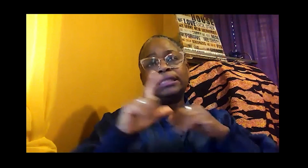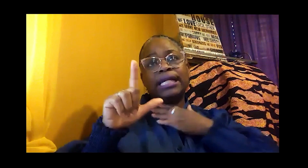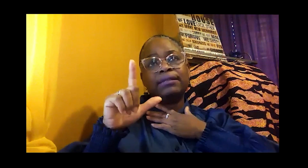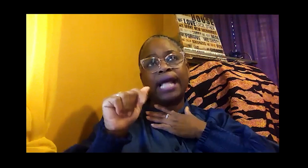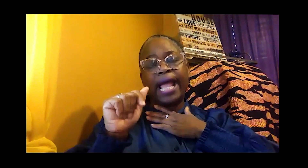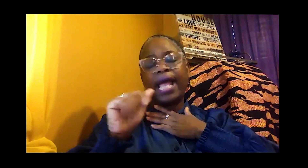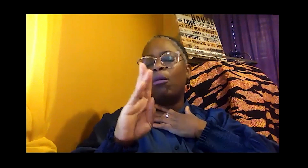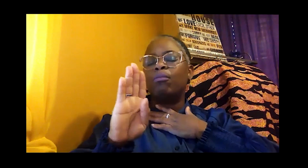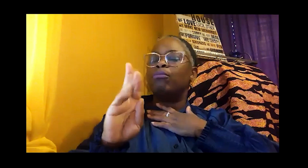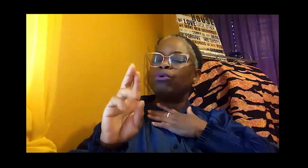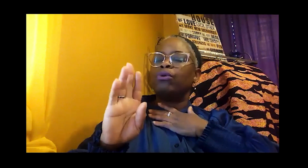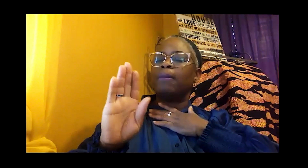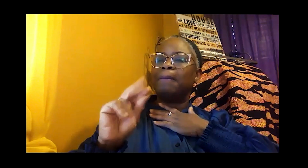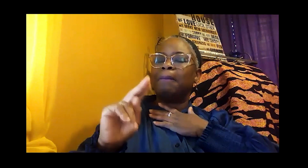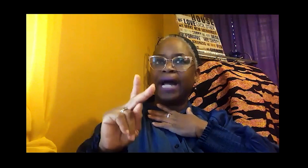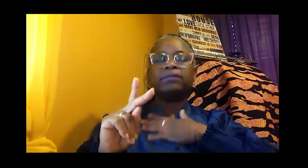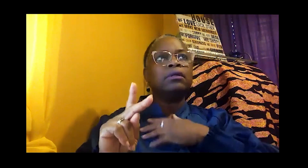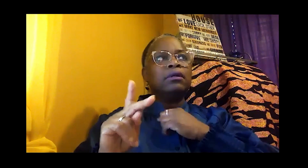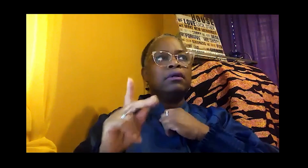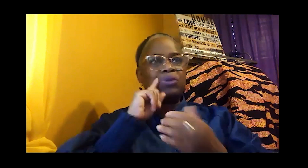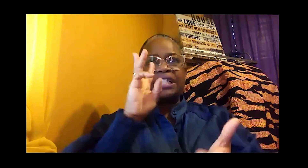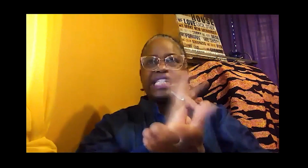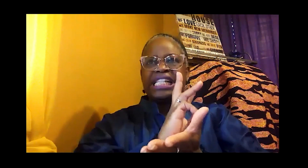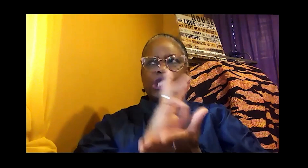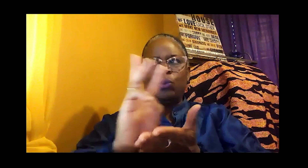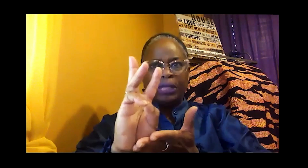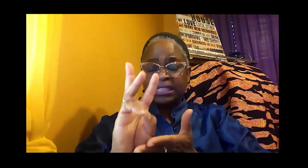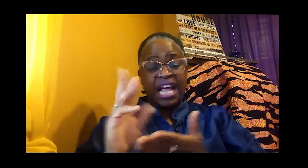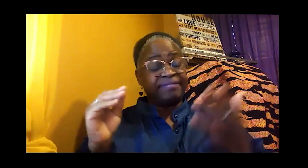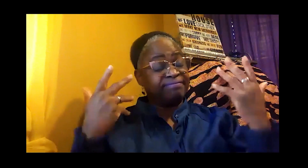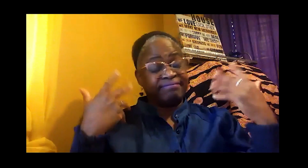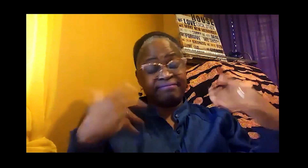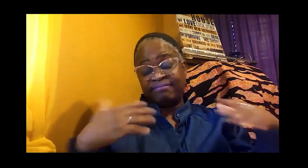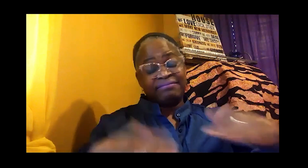I performed my one-woman show in the Los Angeles area, in the city of Burbank.